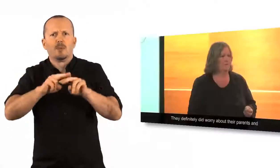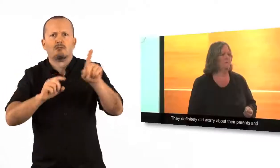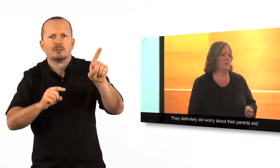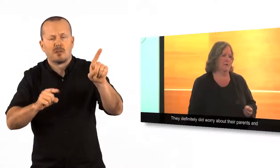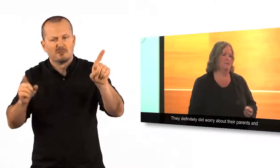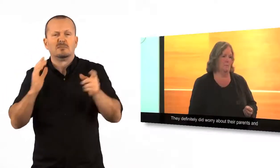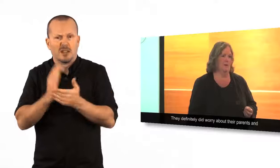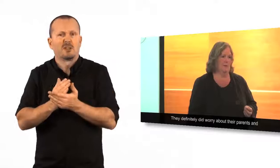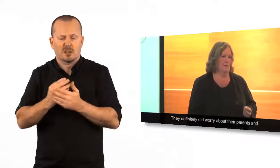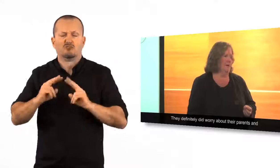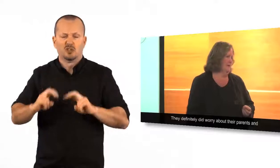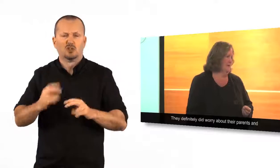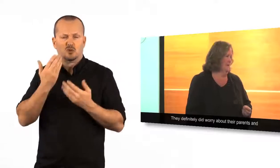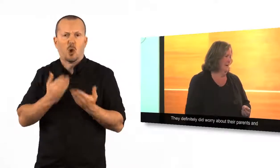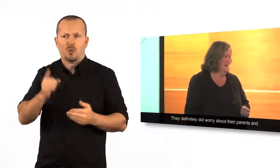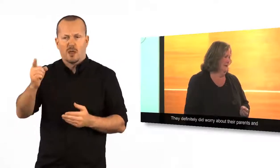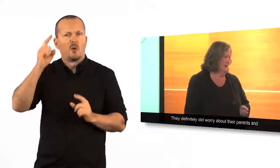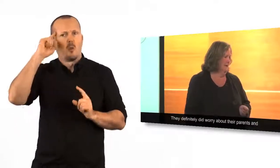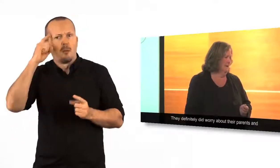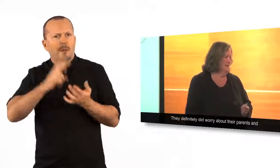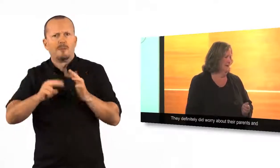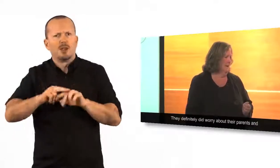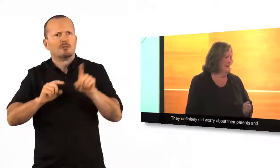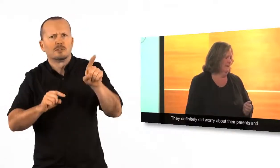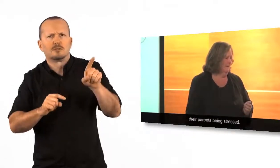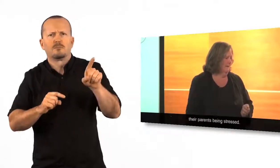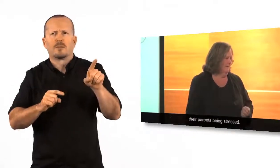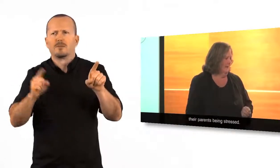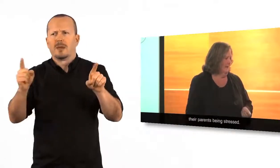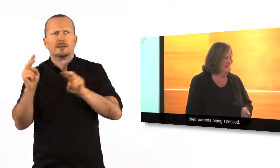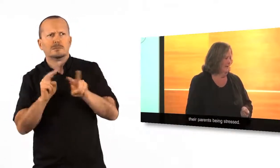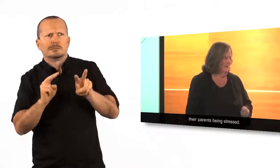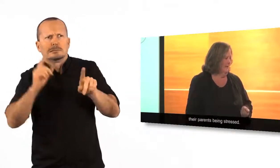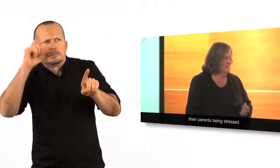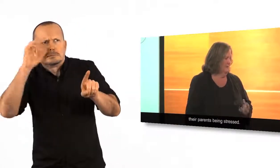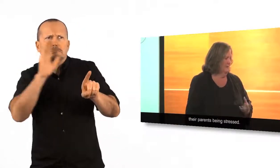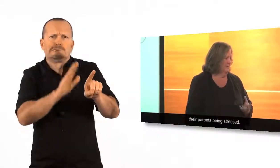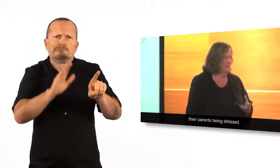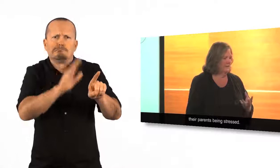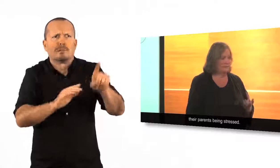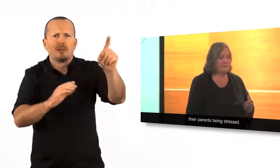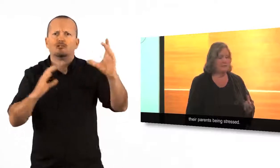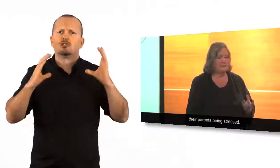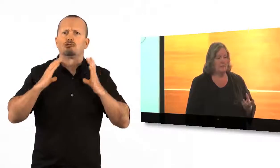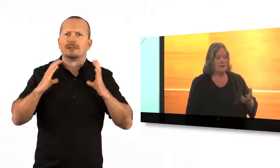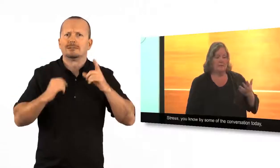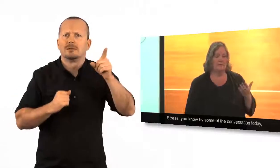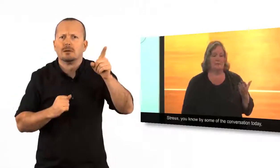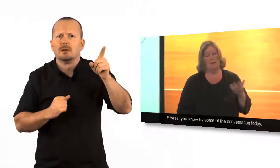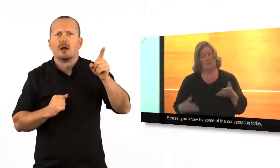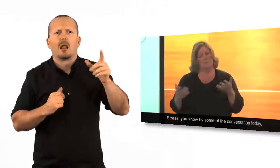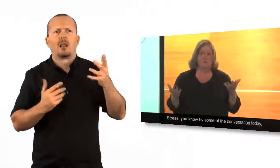definitely did worry about their parents and their parents being stressed. Stress, you